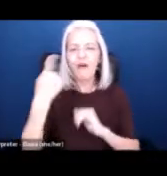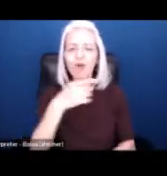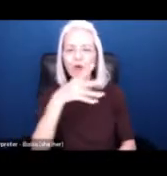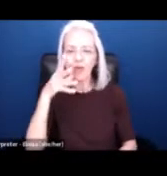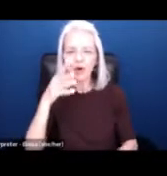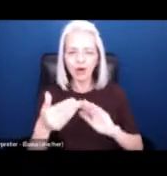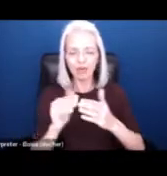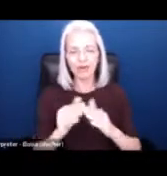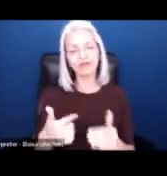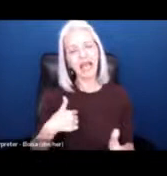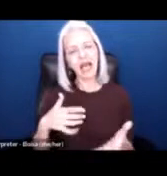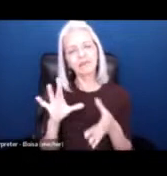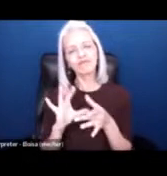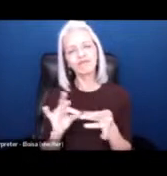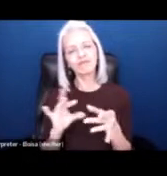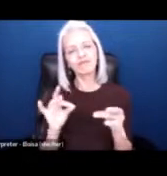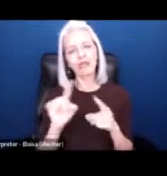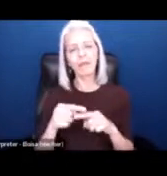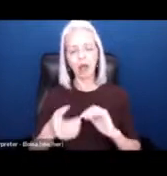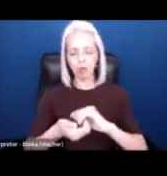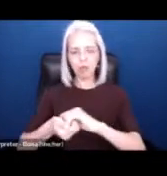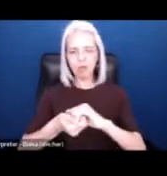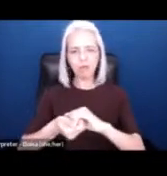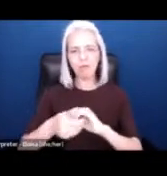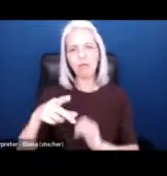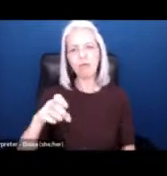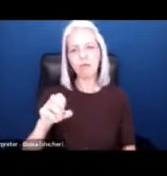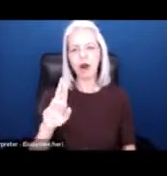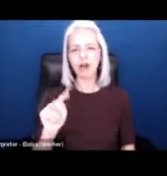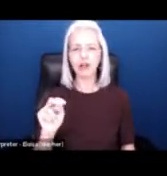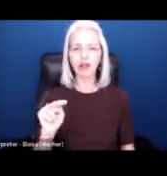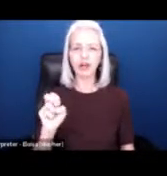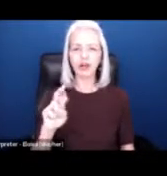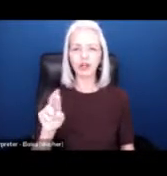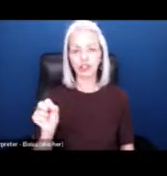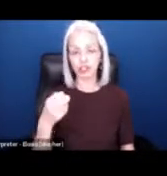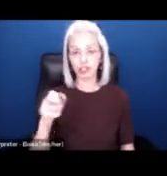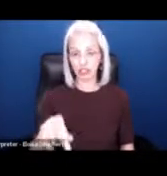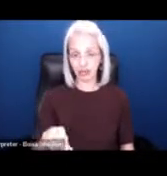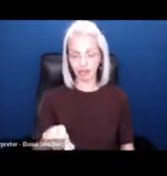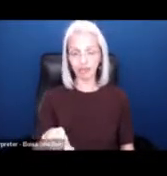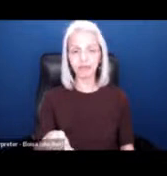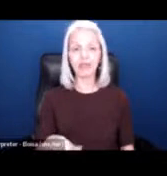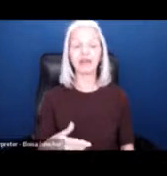talking a little bit about partnerships today. And what I will say as we kick this off, is